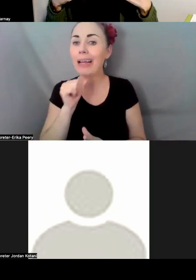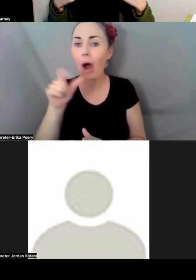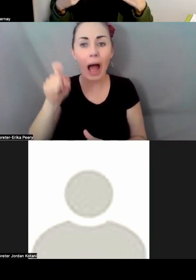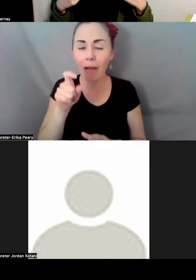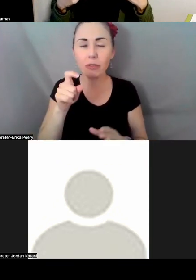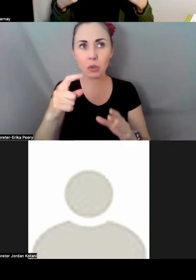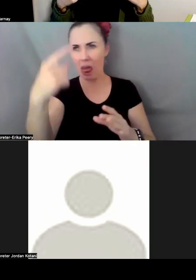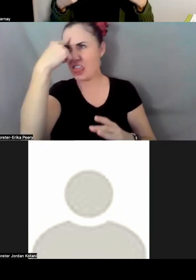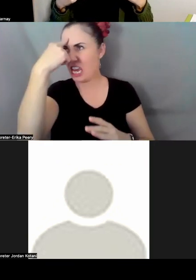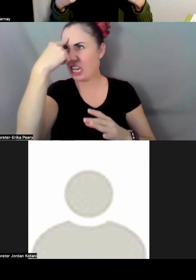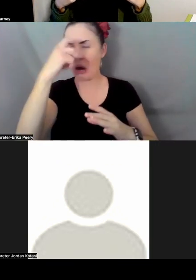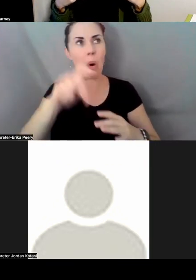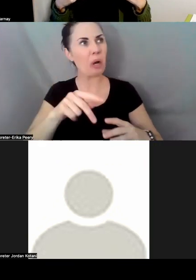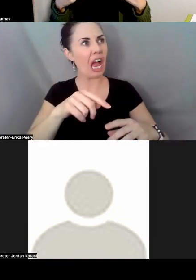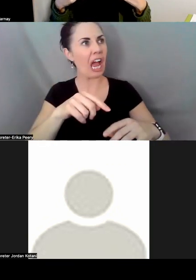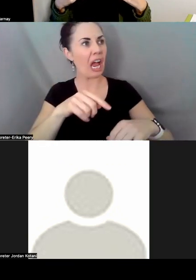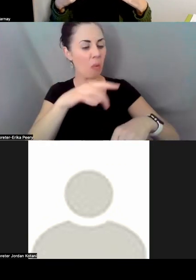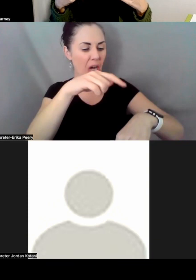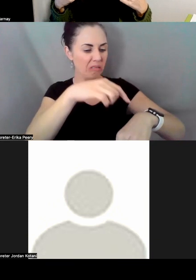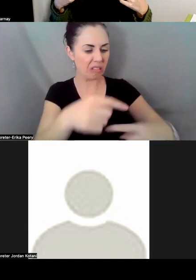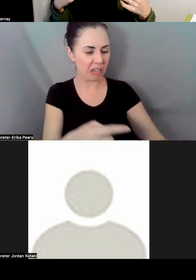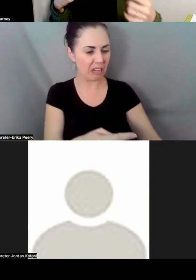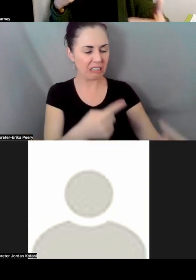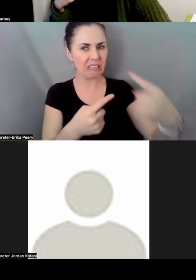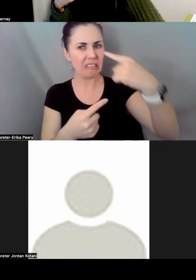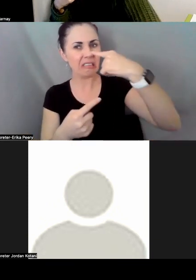okay, I'm going to touch my nose, reach my arm out in front of me first,